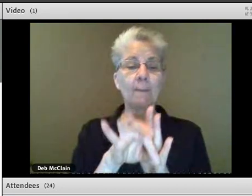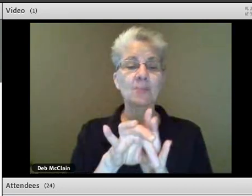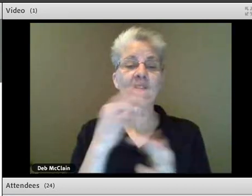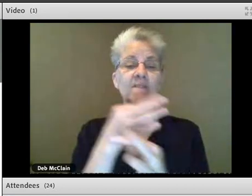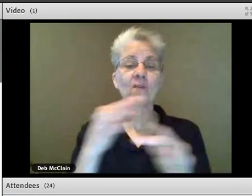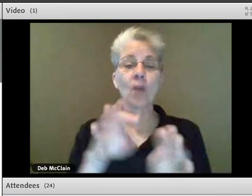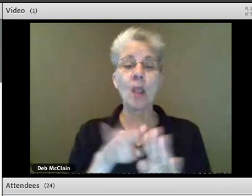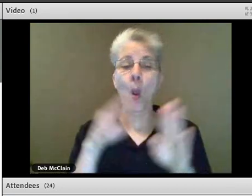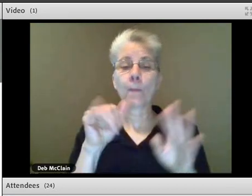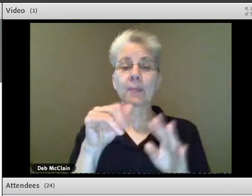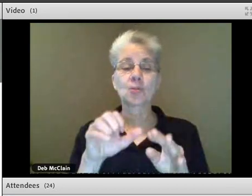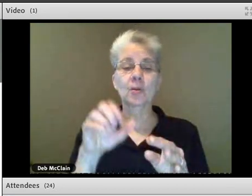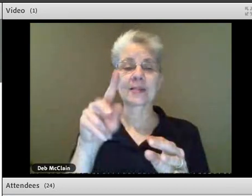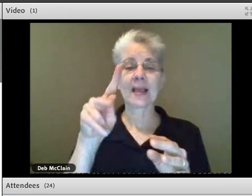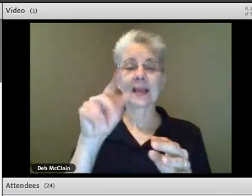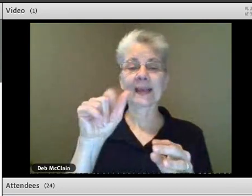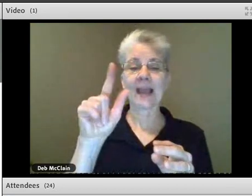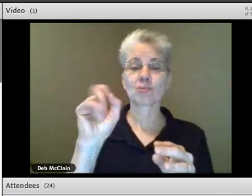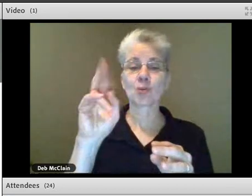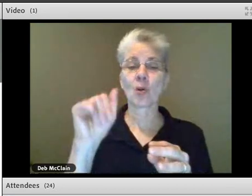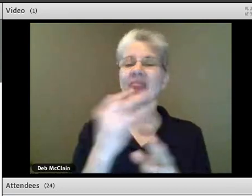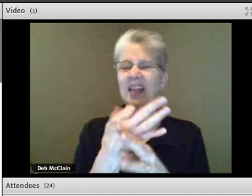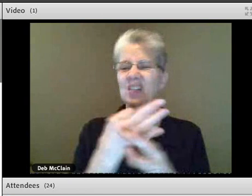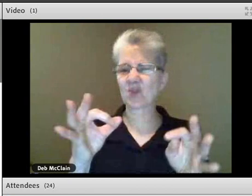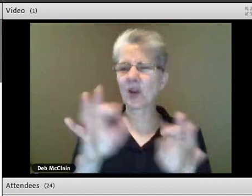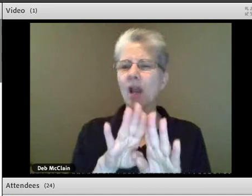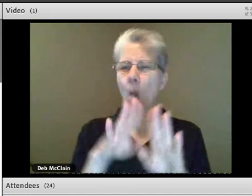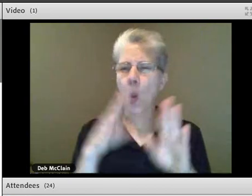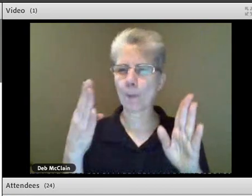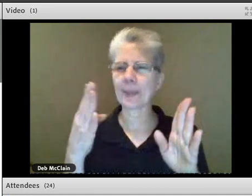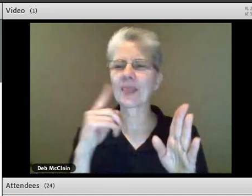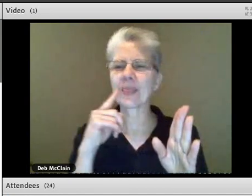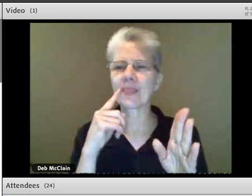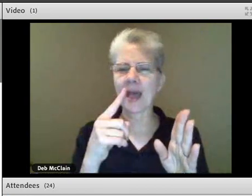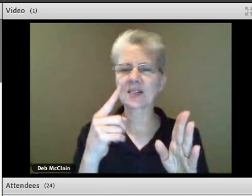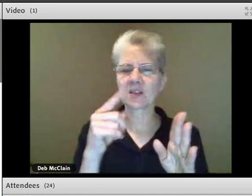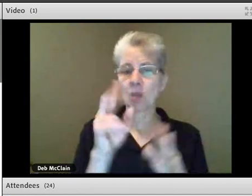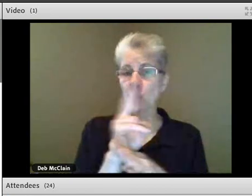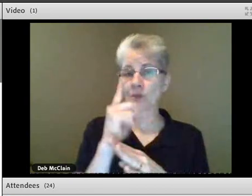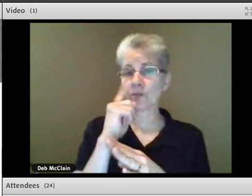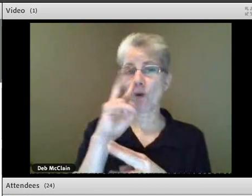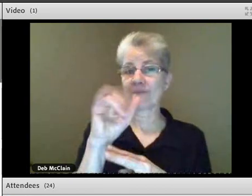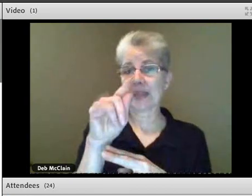so Kaltura is a free and open-source tool that works for videos, so think of it as YouTube,